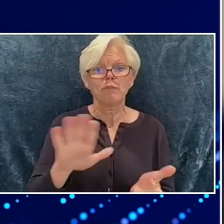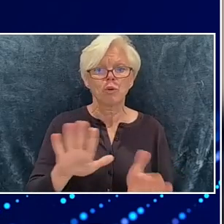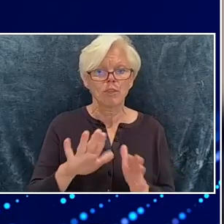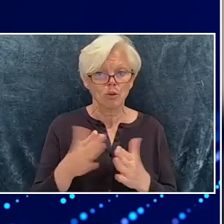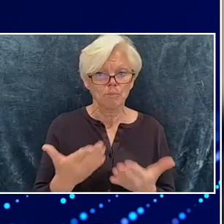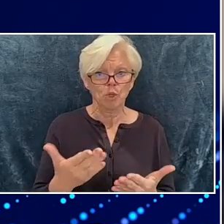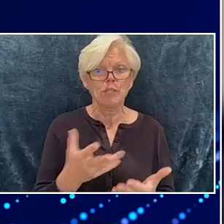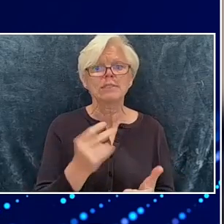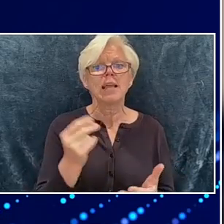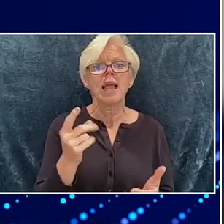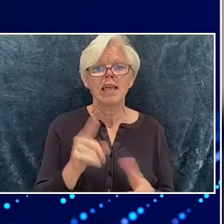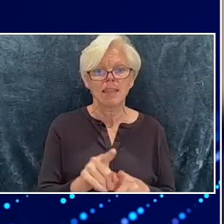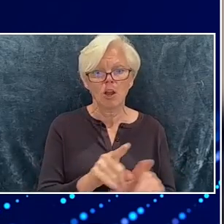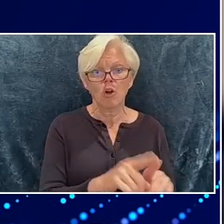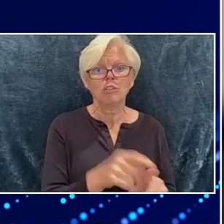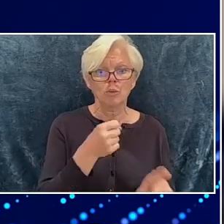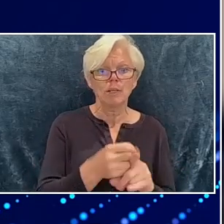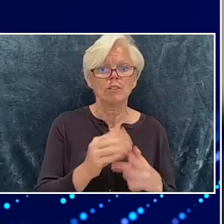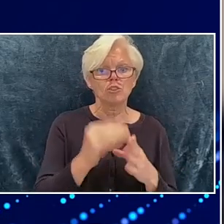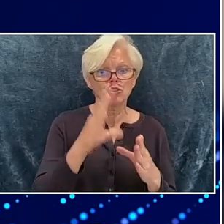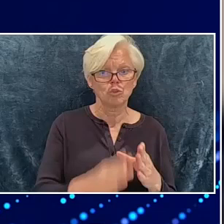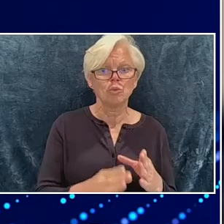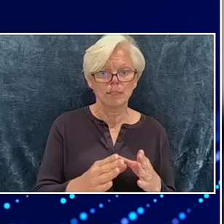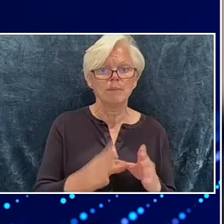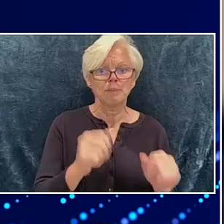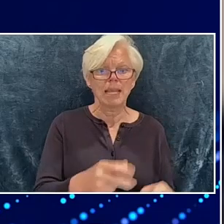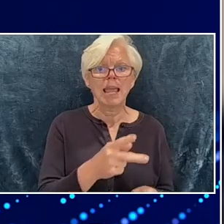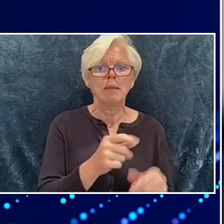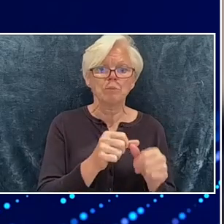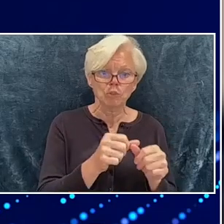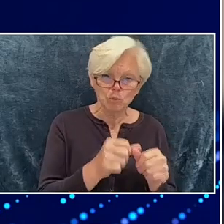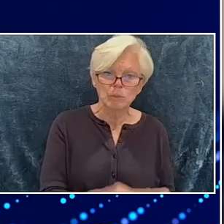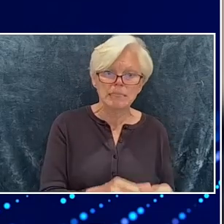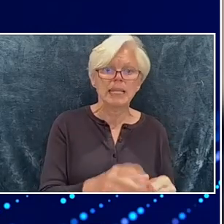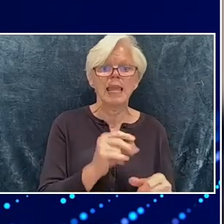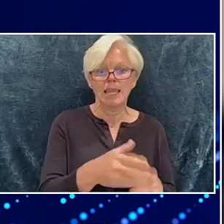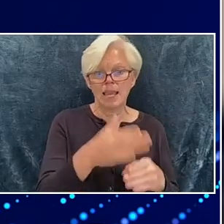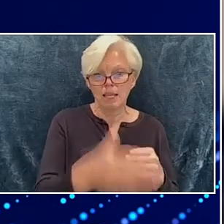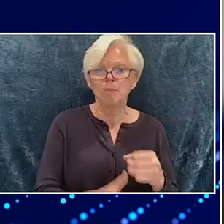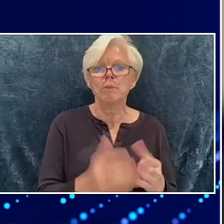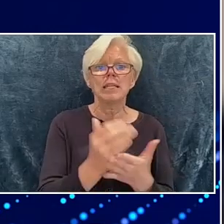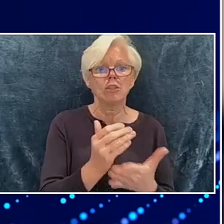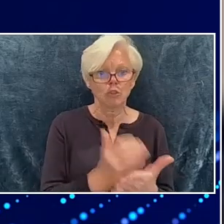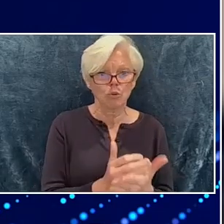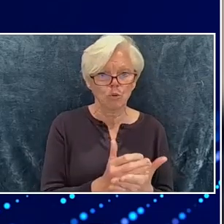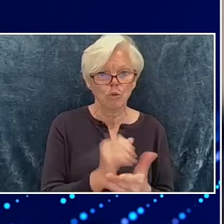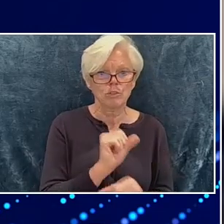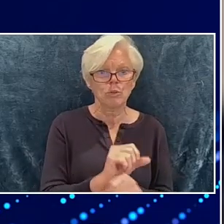would also impact our students' retention and completion of not only their coursework, but of their degree.